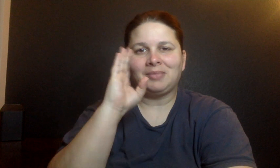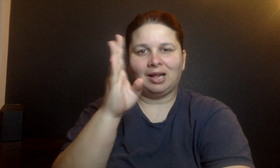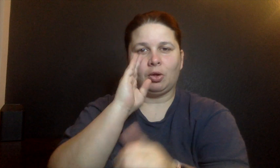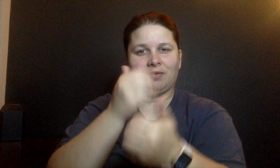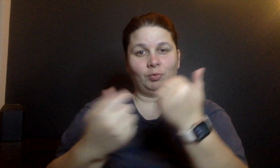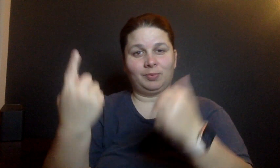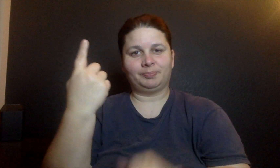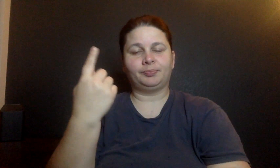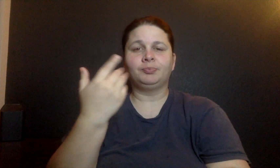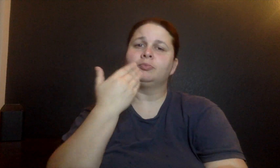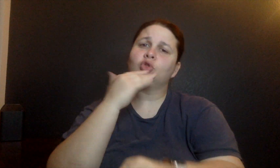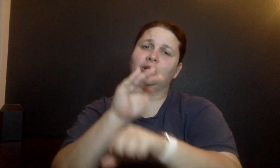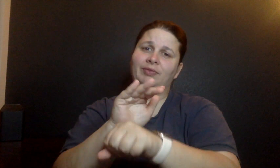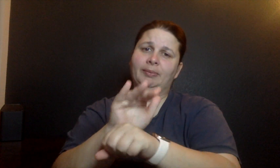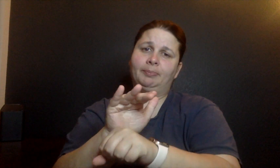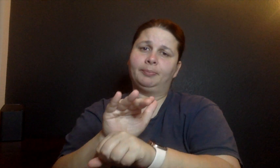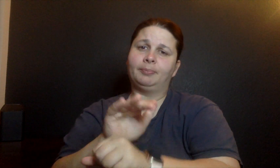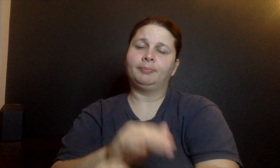Hello Everyone. Good evening.